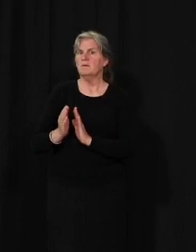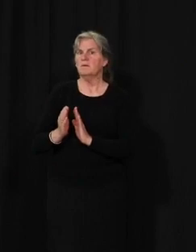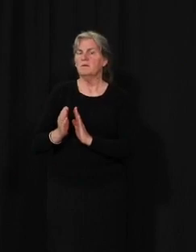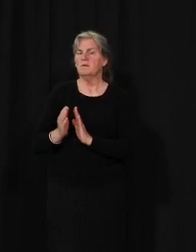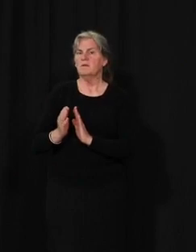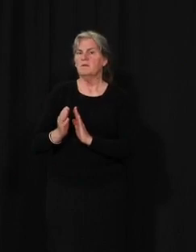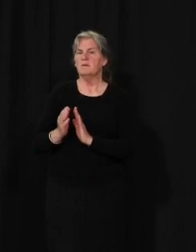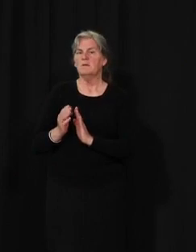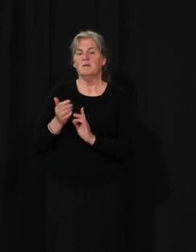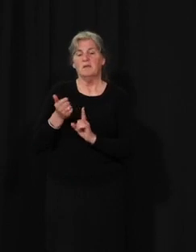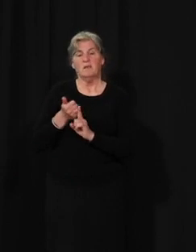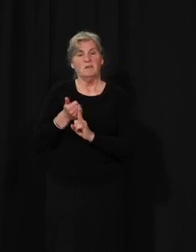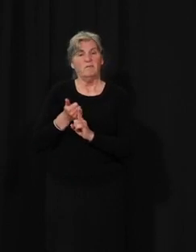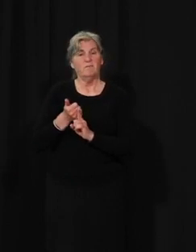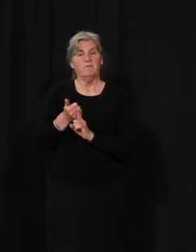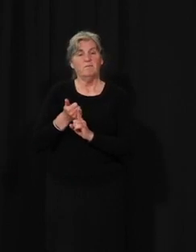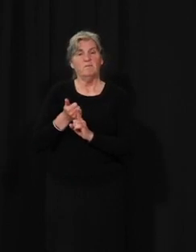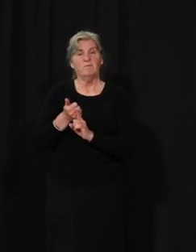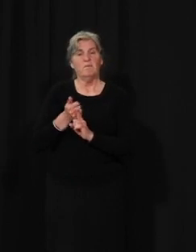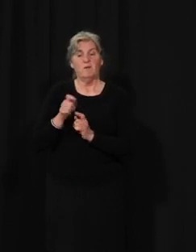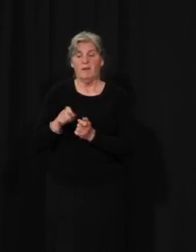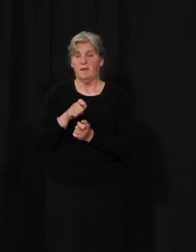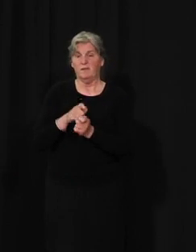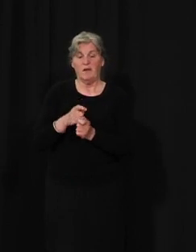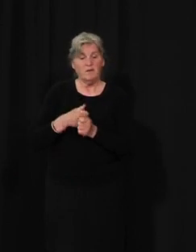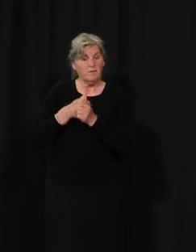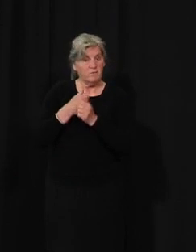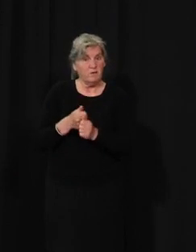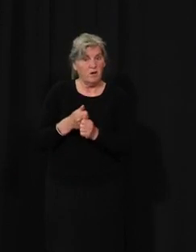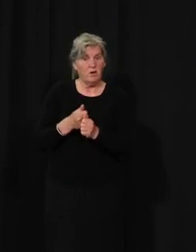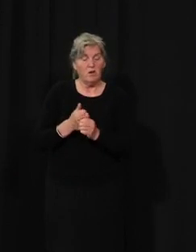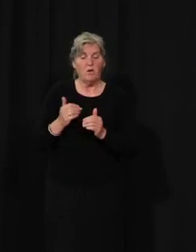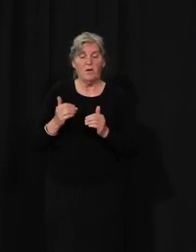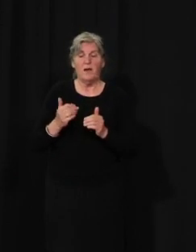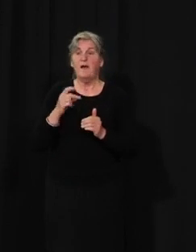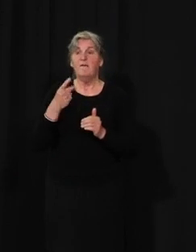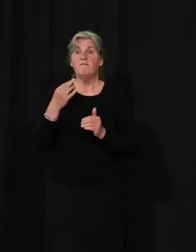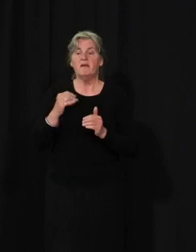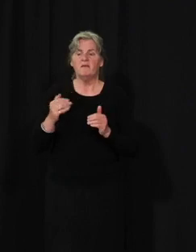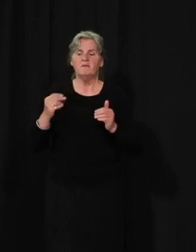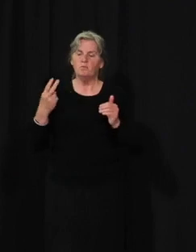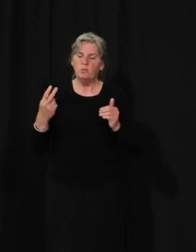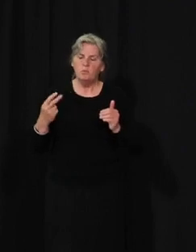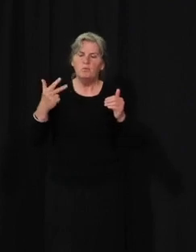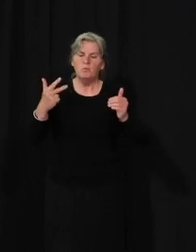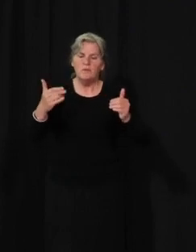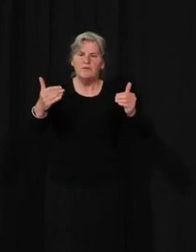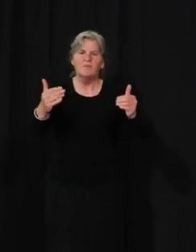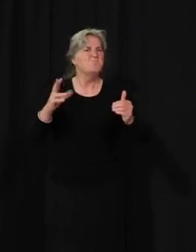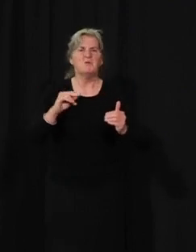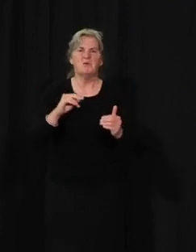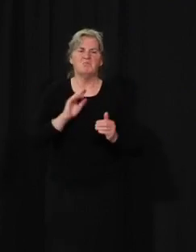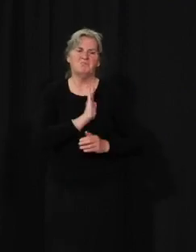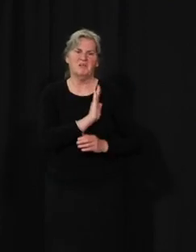necessarily symmetrical with the overall phases of the territory.